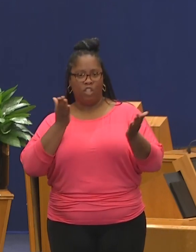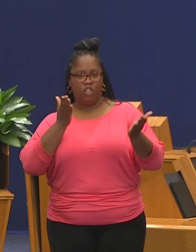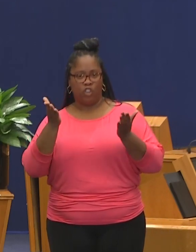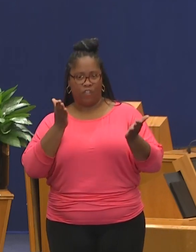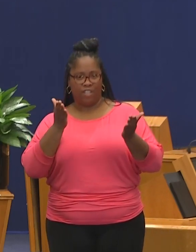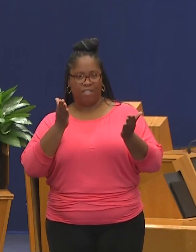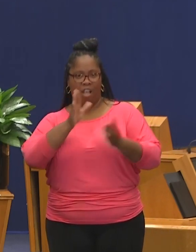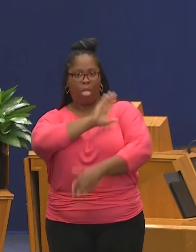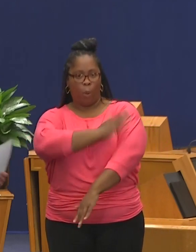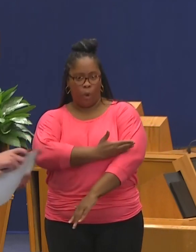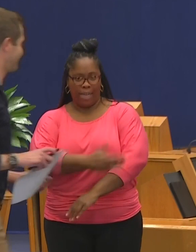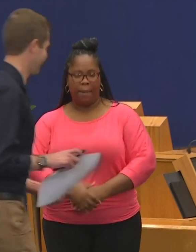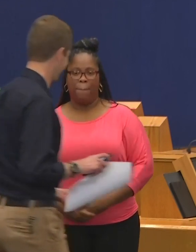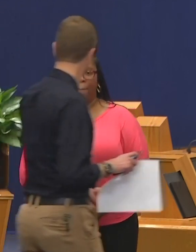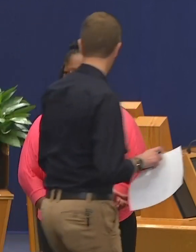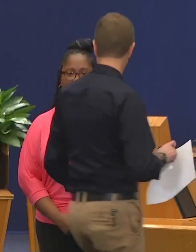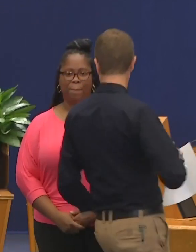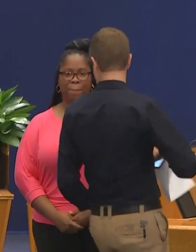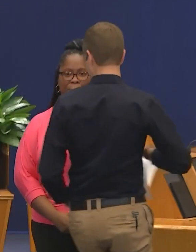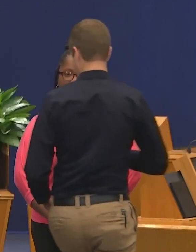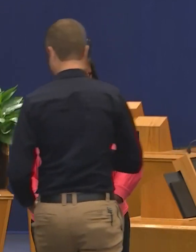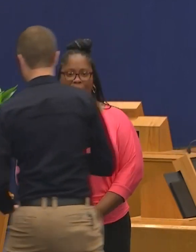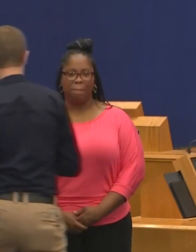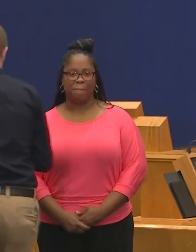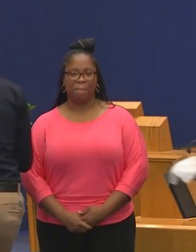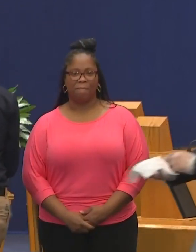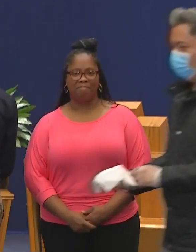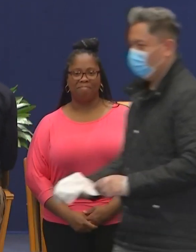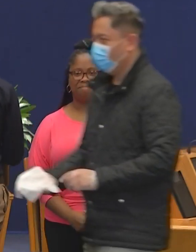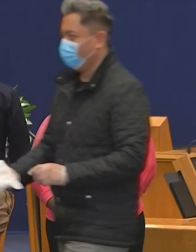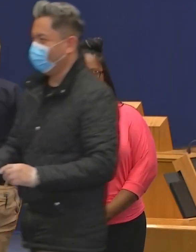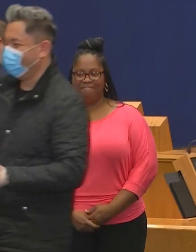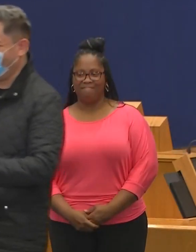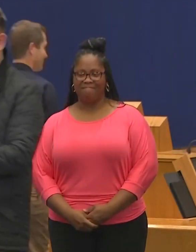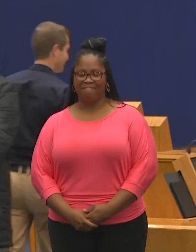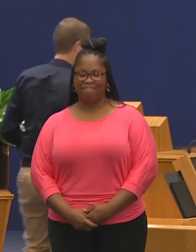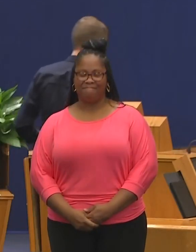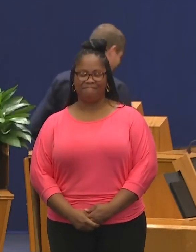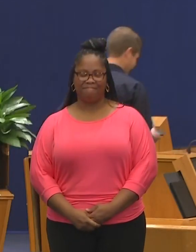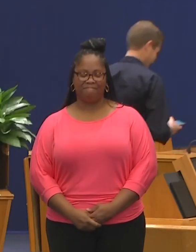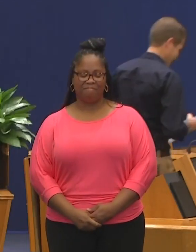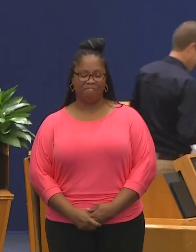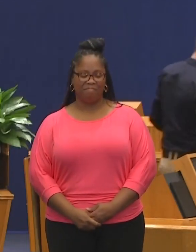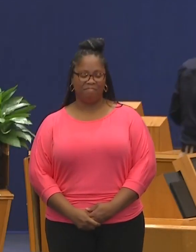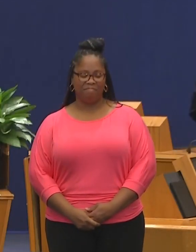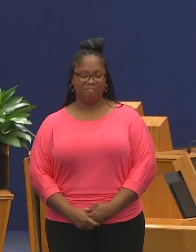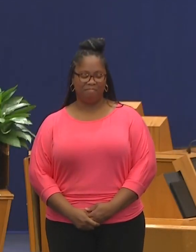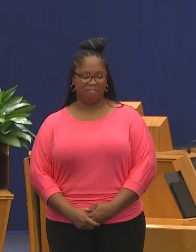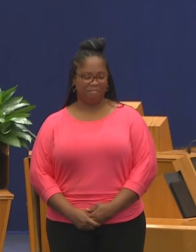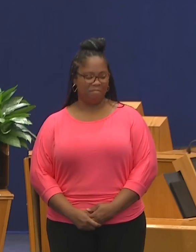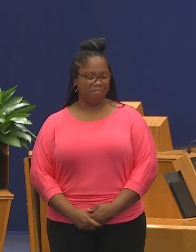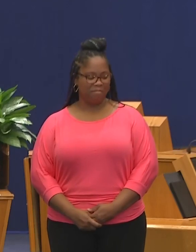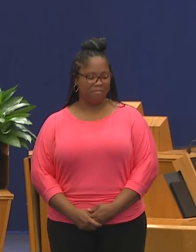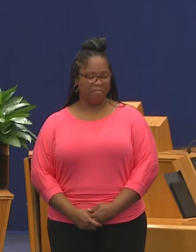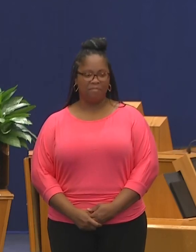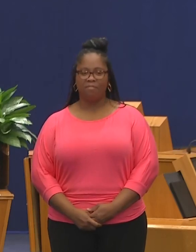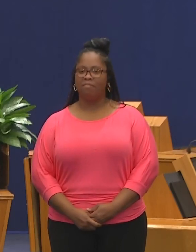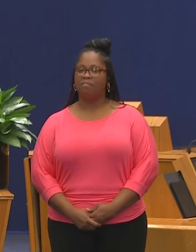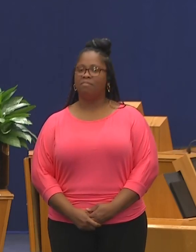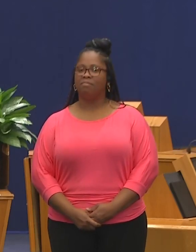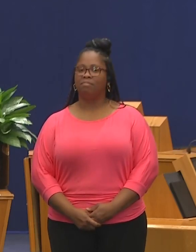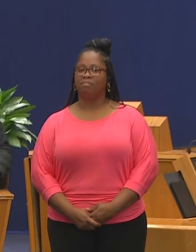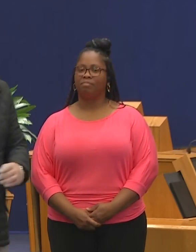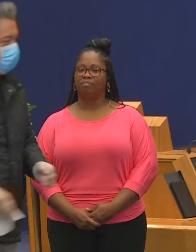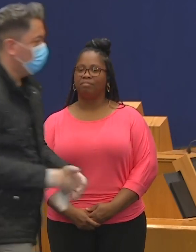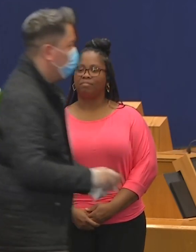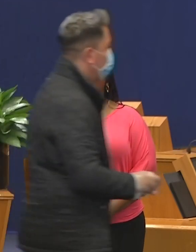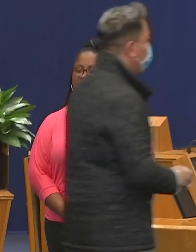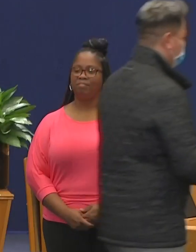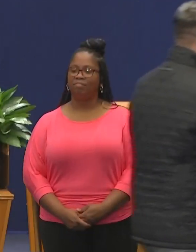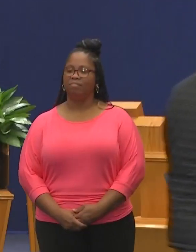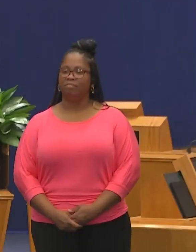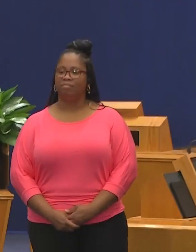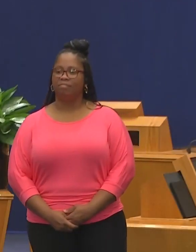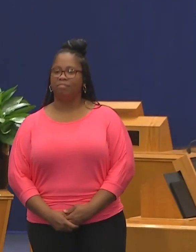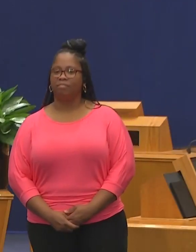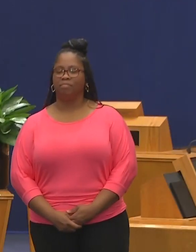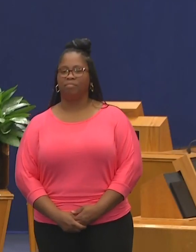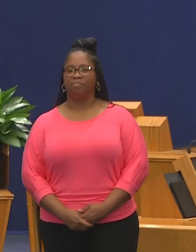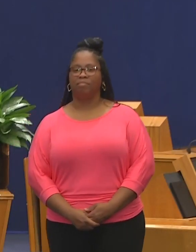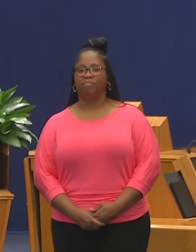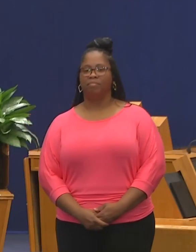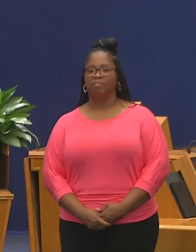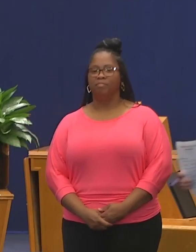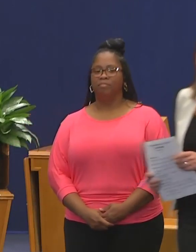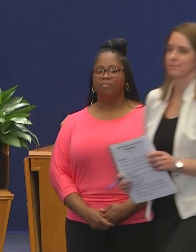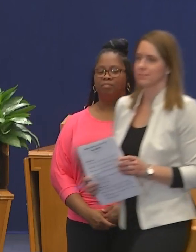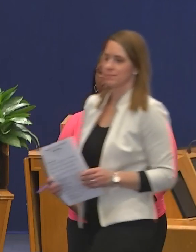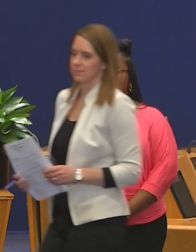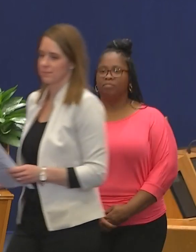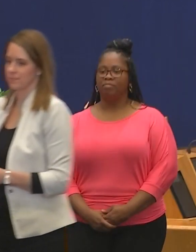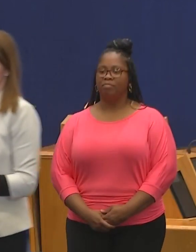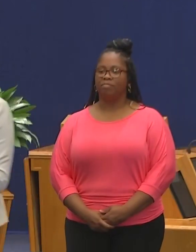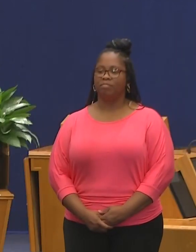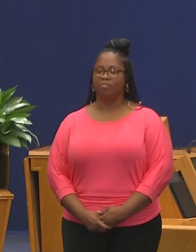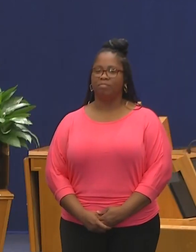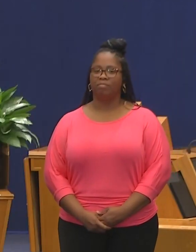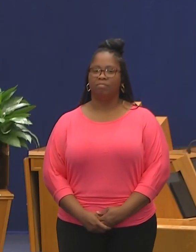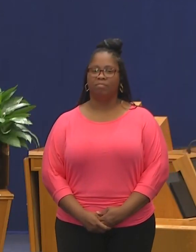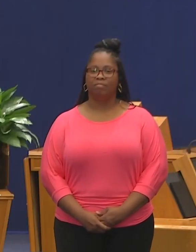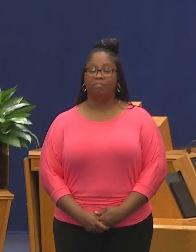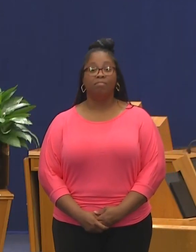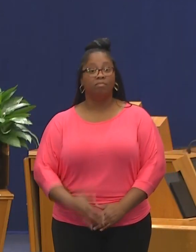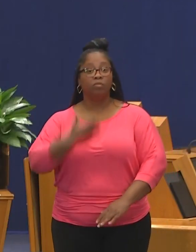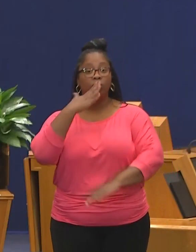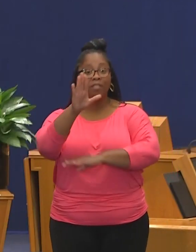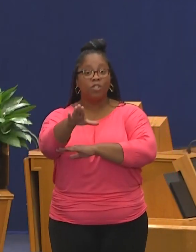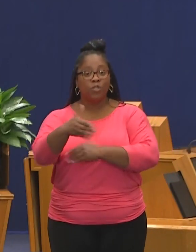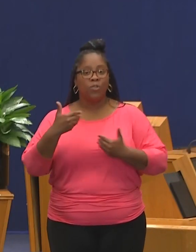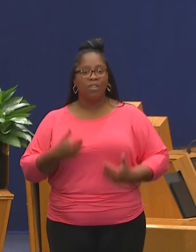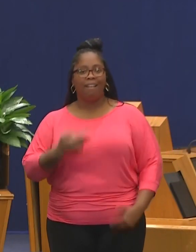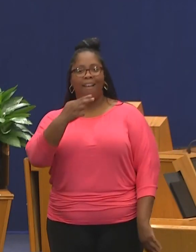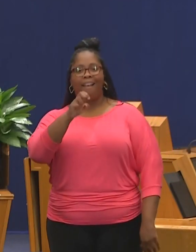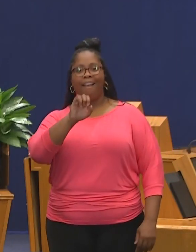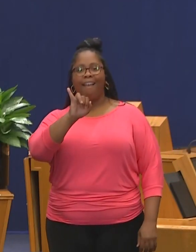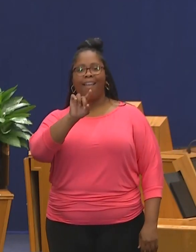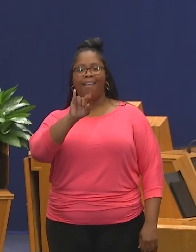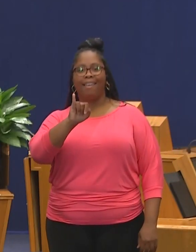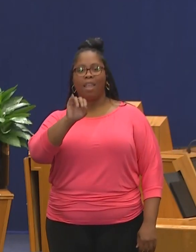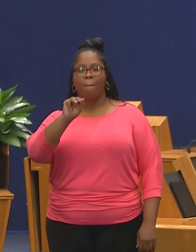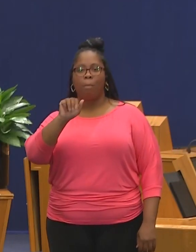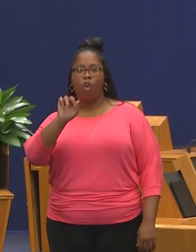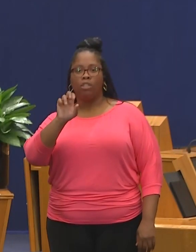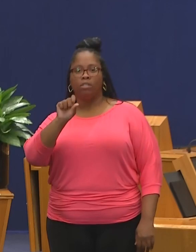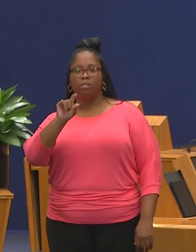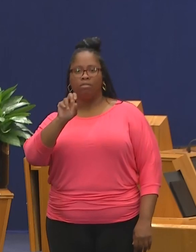DIRECTOR FOR THE LOS ANGELES